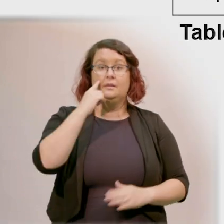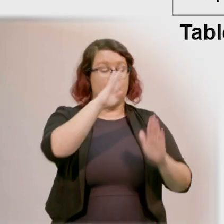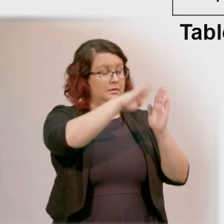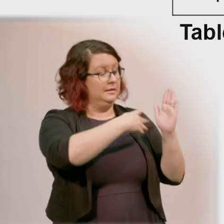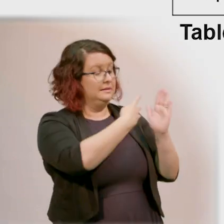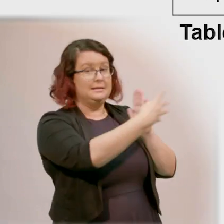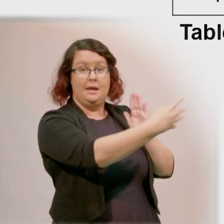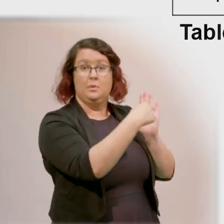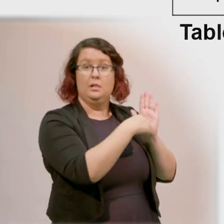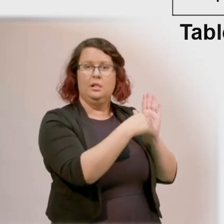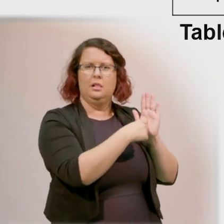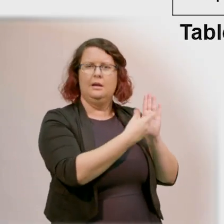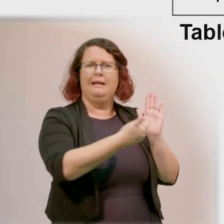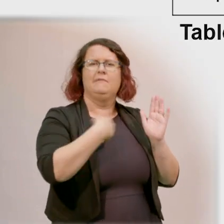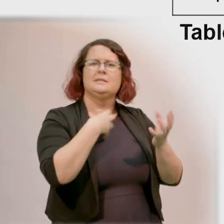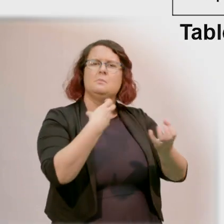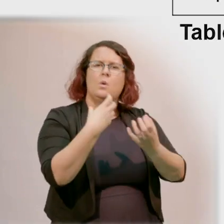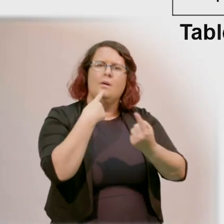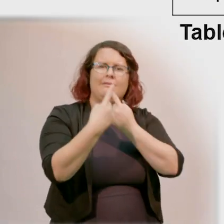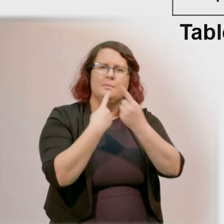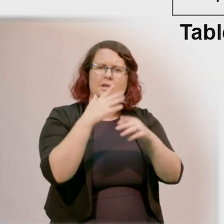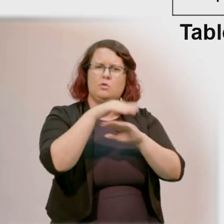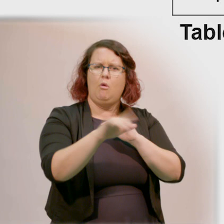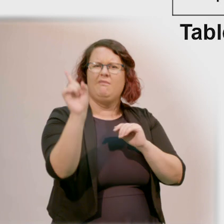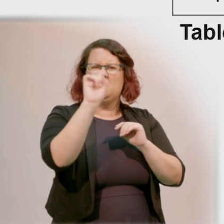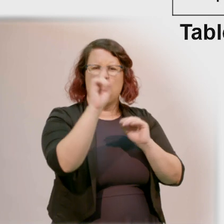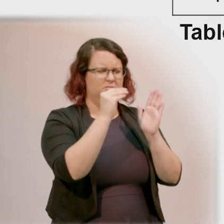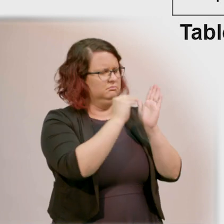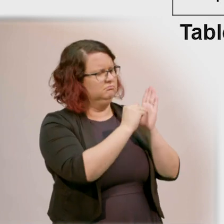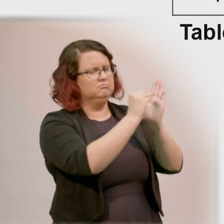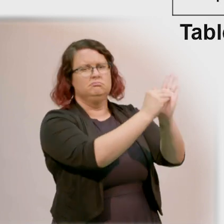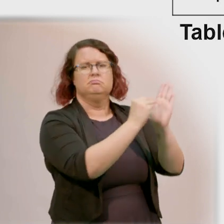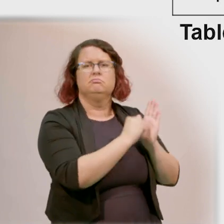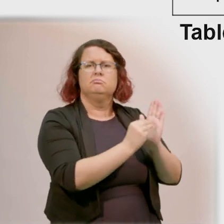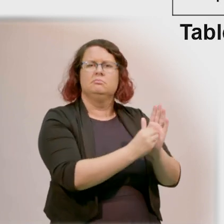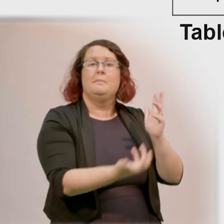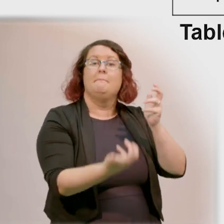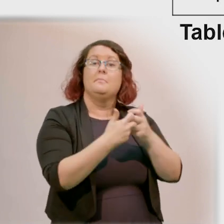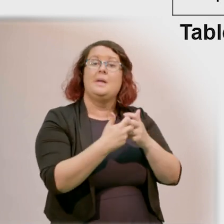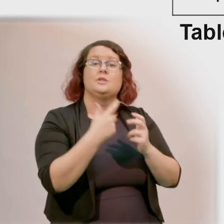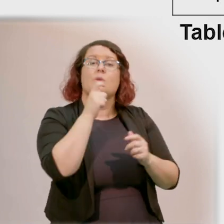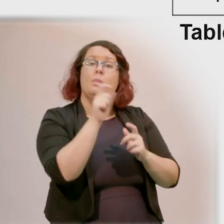It is a table that gives us more information about some ideas in the news article.